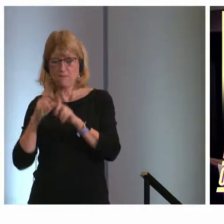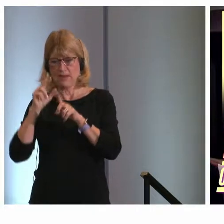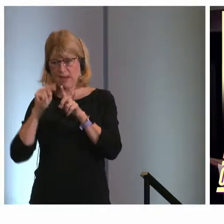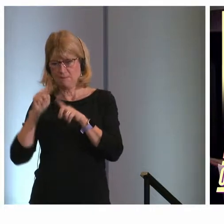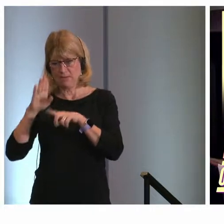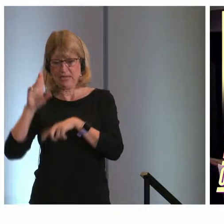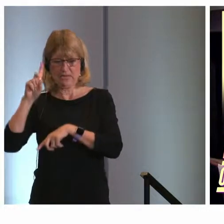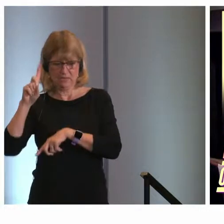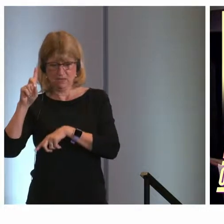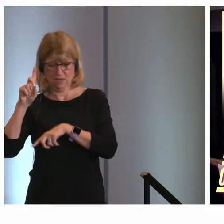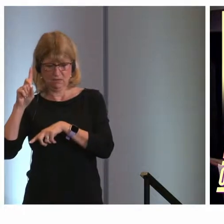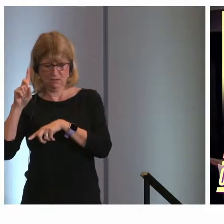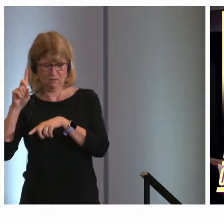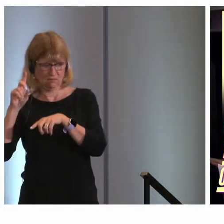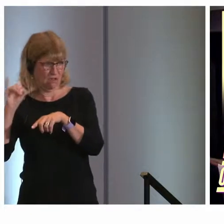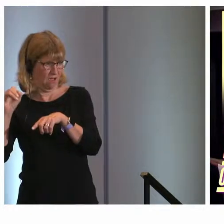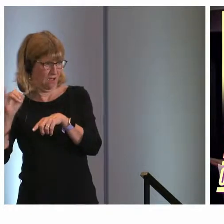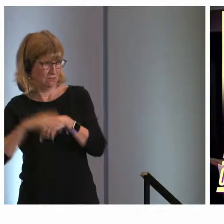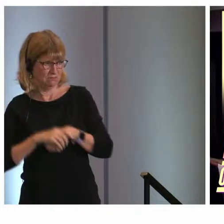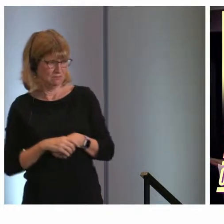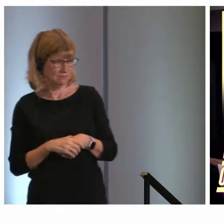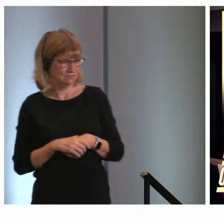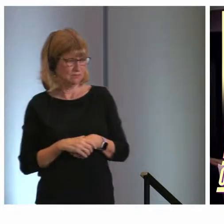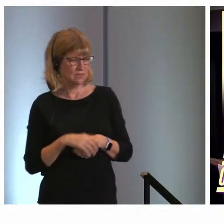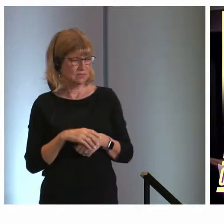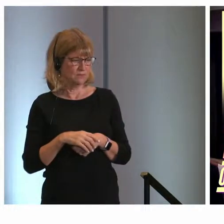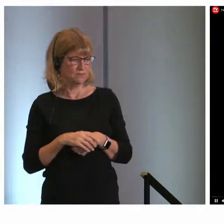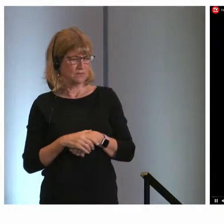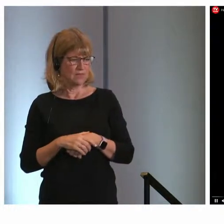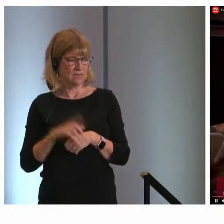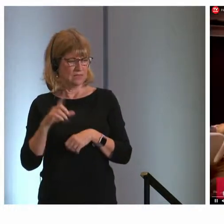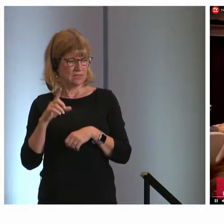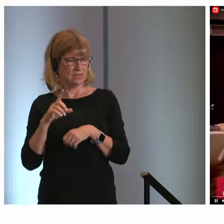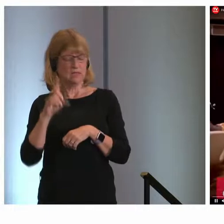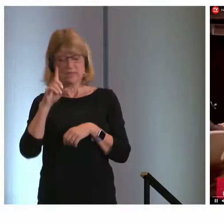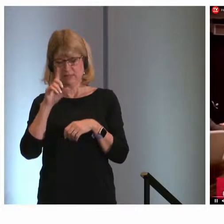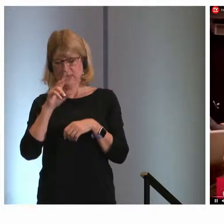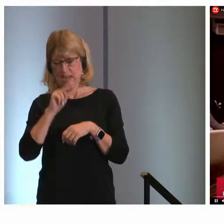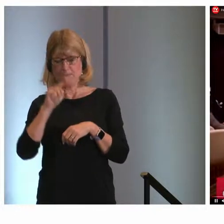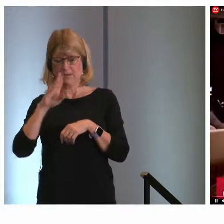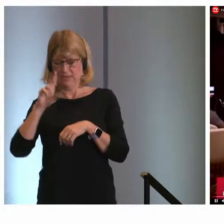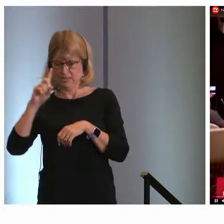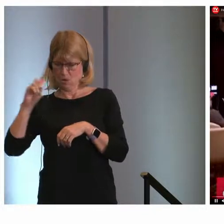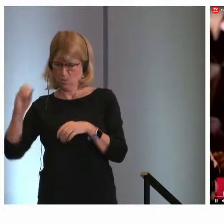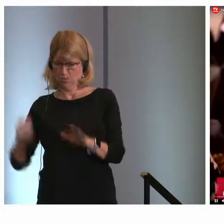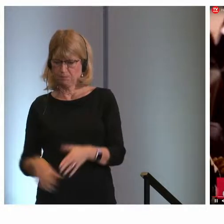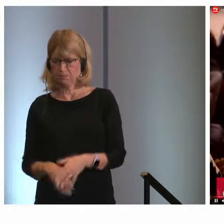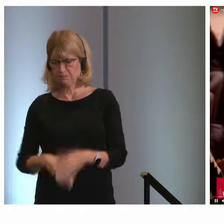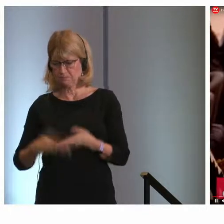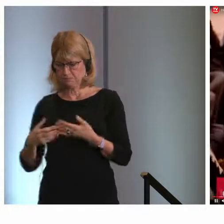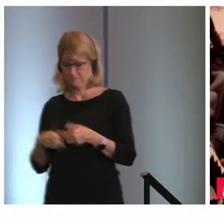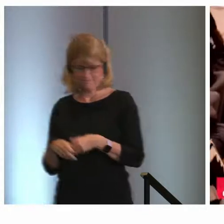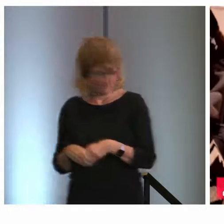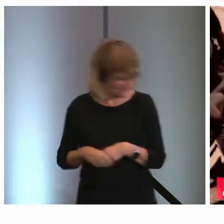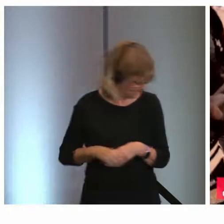Tameka Spruce Storm Smith and then JD Michaels from BBDO. (A pause),. .